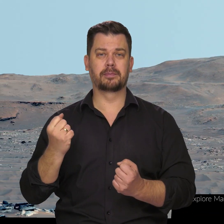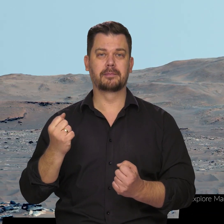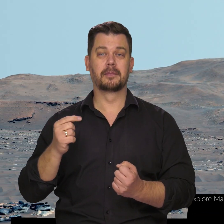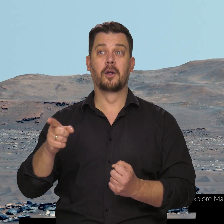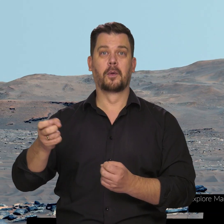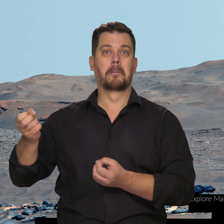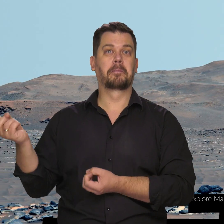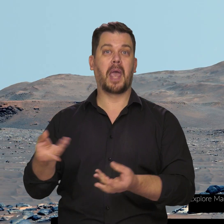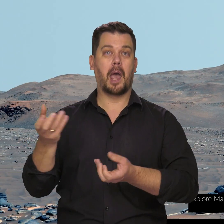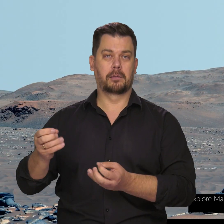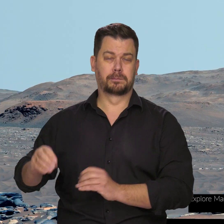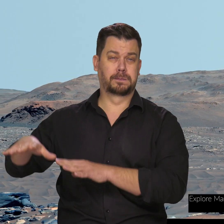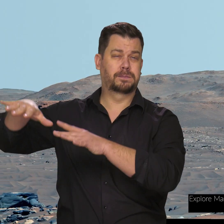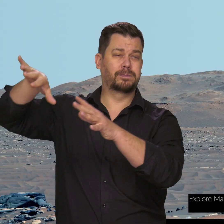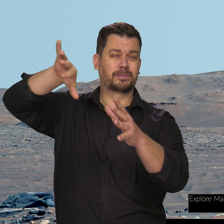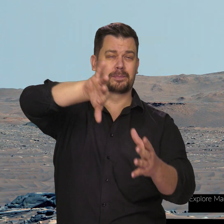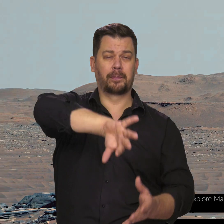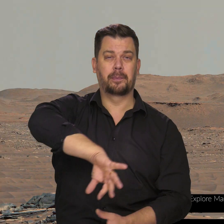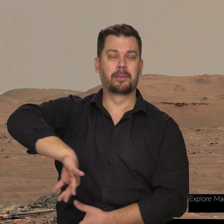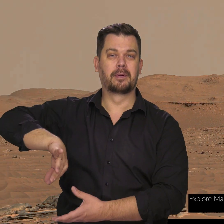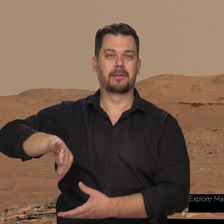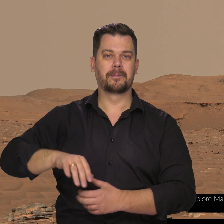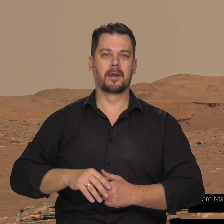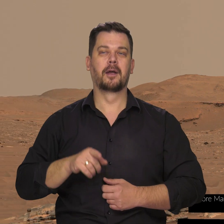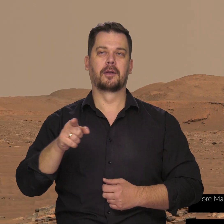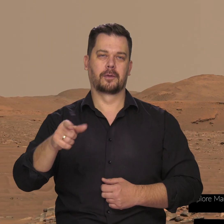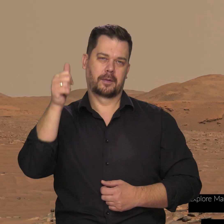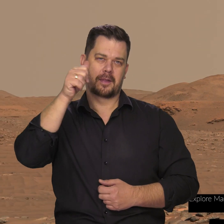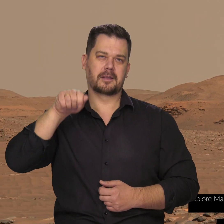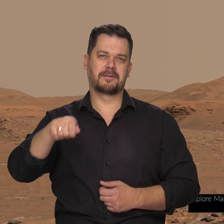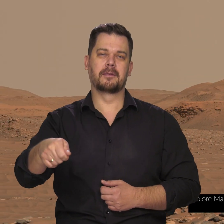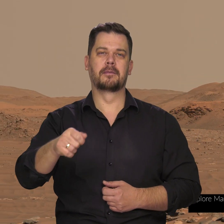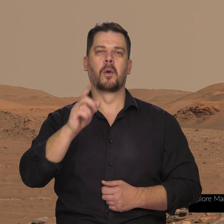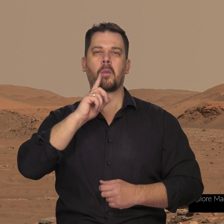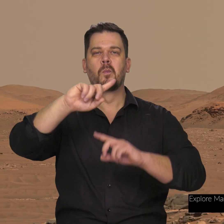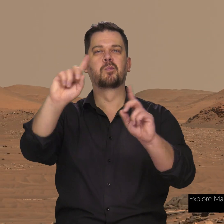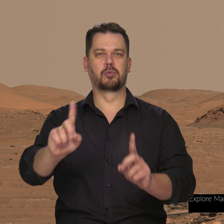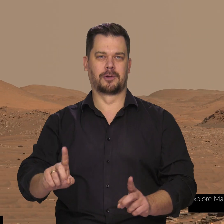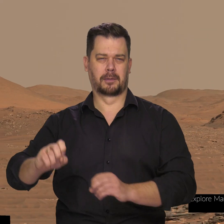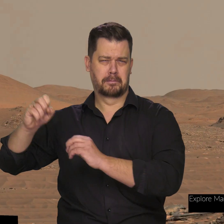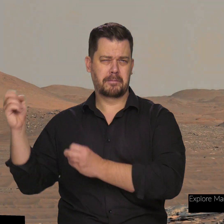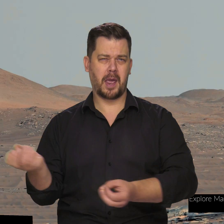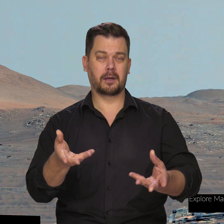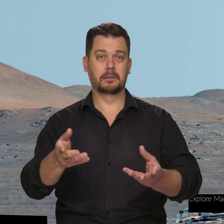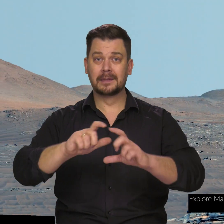These winds lift sand from the surface, creating sandstorms that can cover the entire planet.